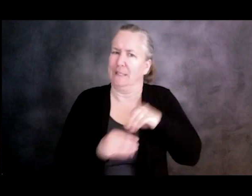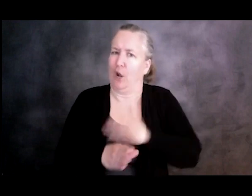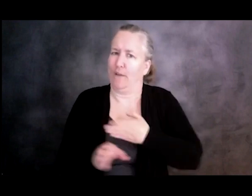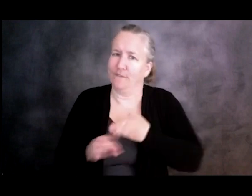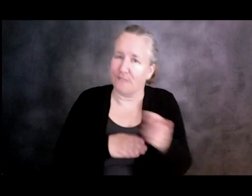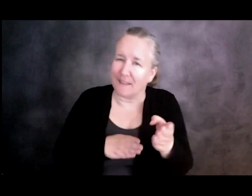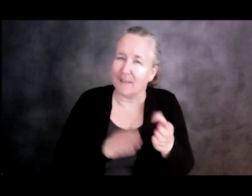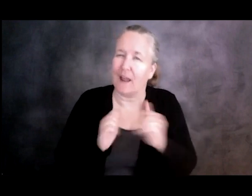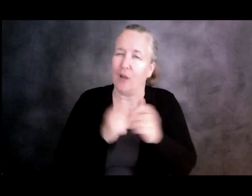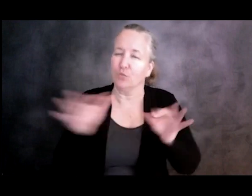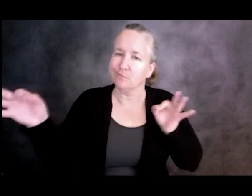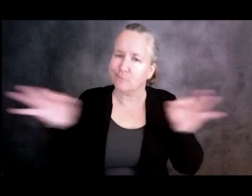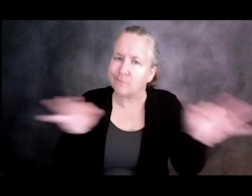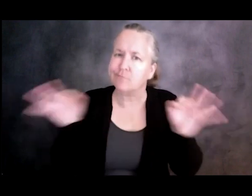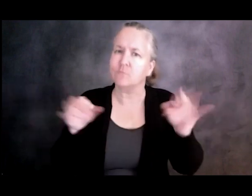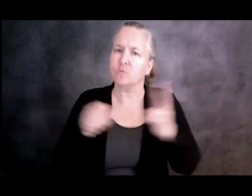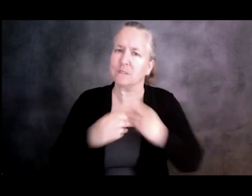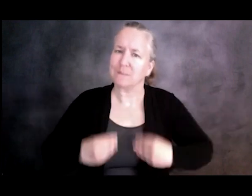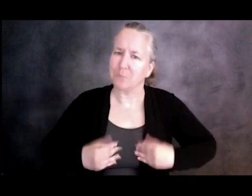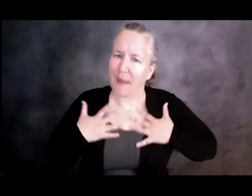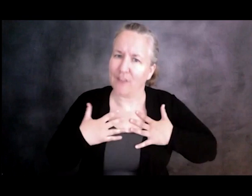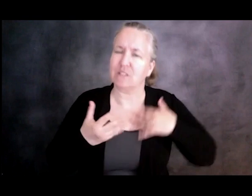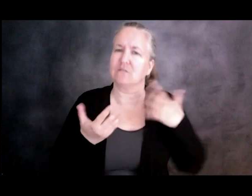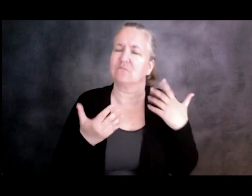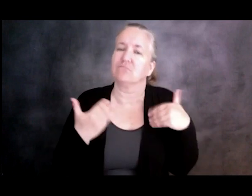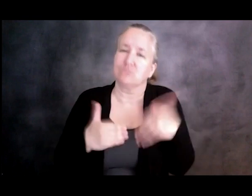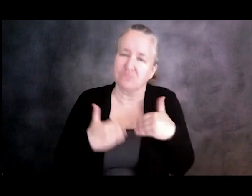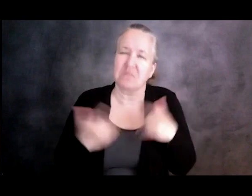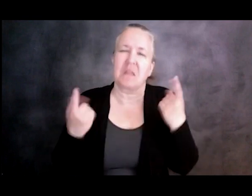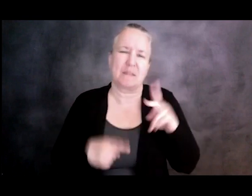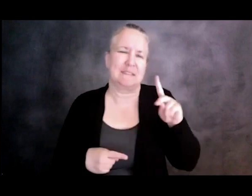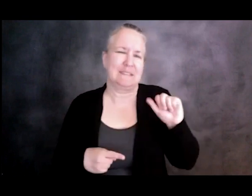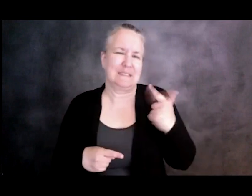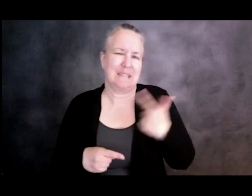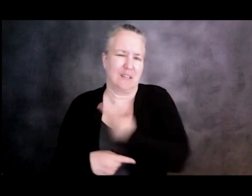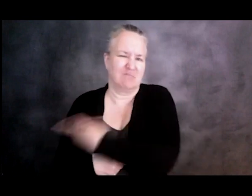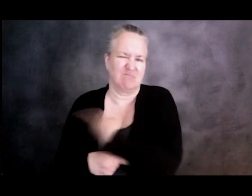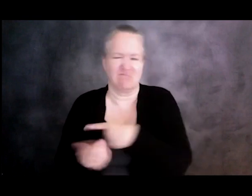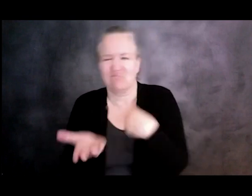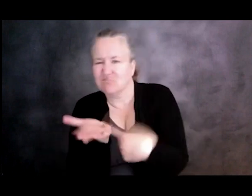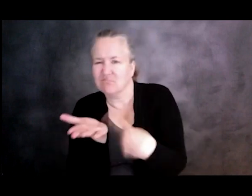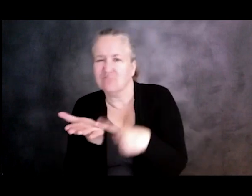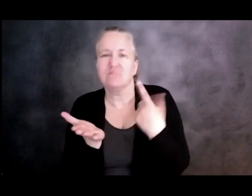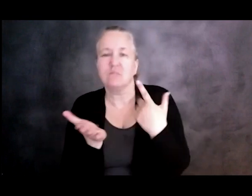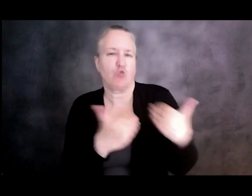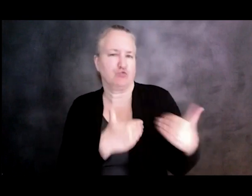in this way with this passion. But Doug and I were talking about this, about the responsibilities that you have